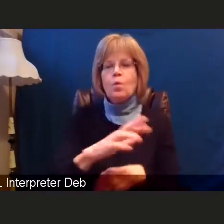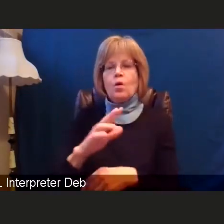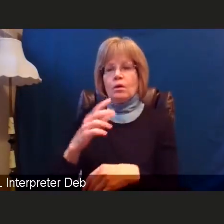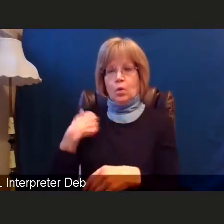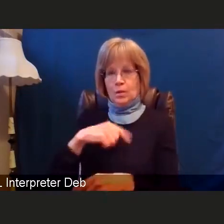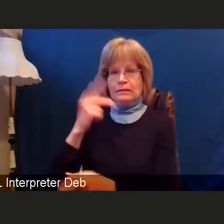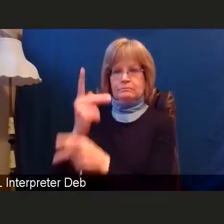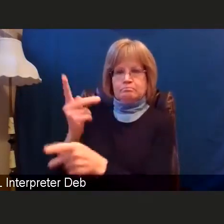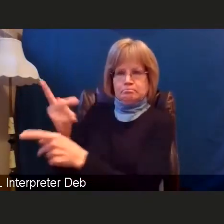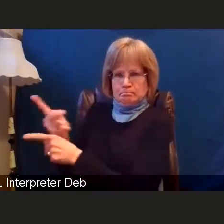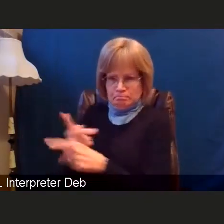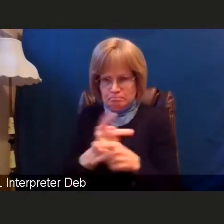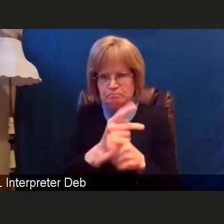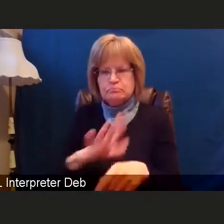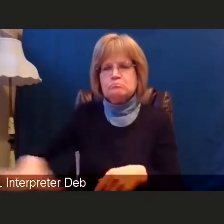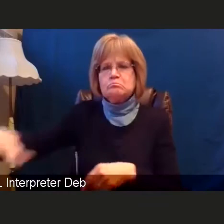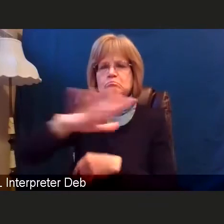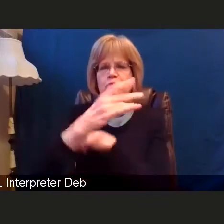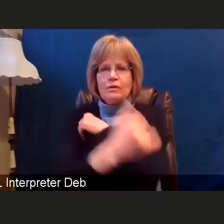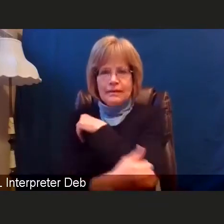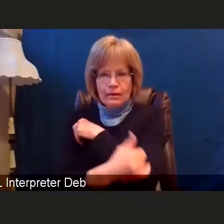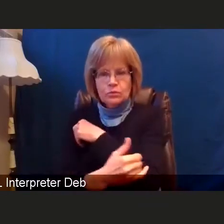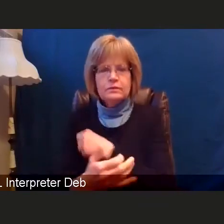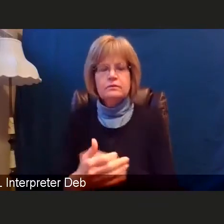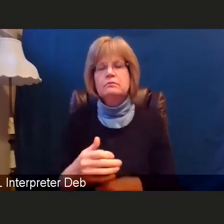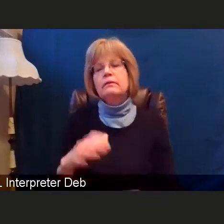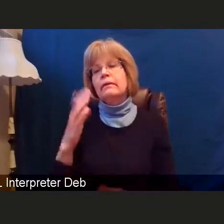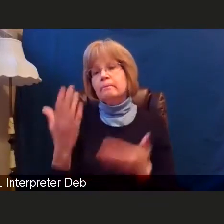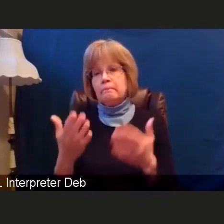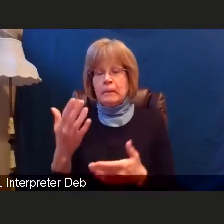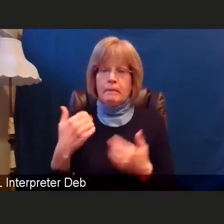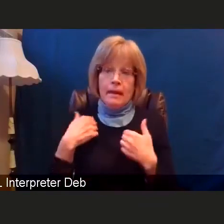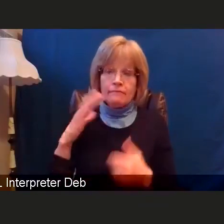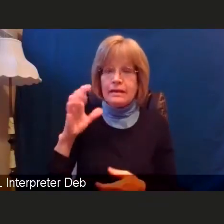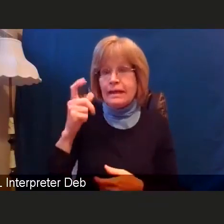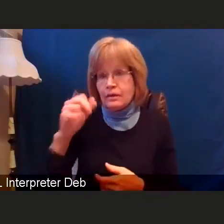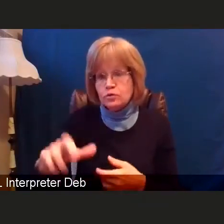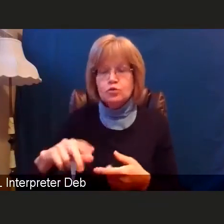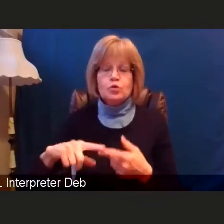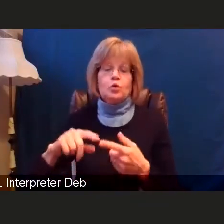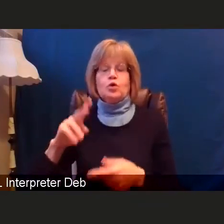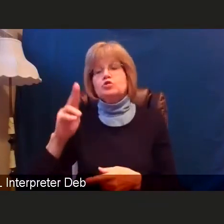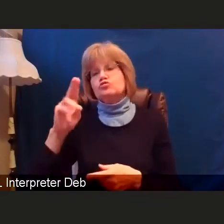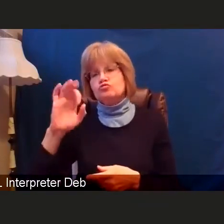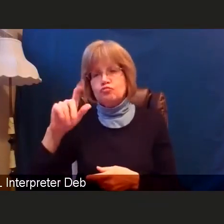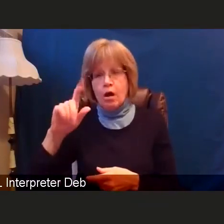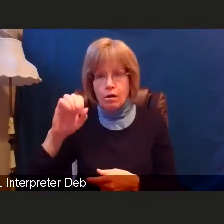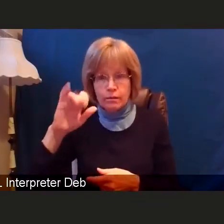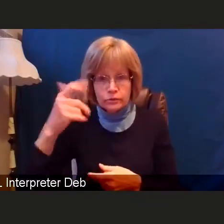whether they be cancer patients, or urology patients, or pulmonary patients,